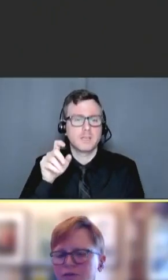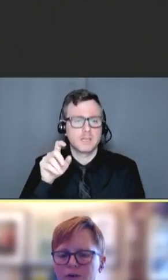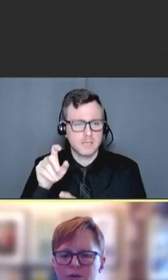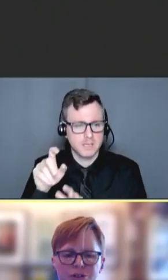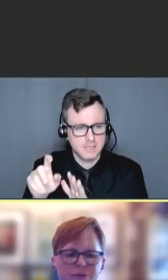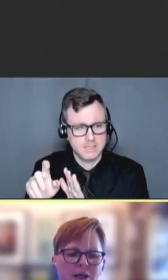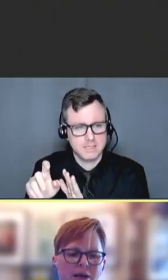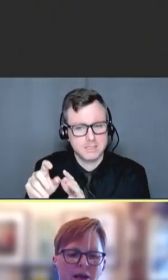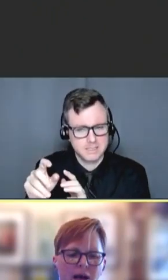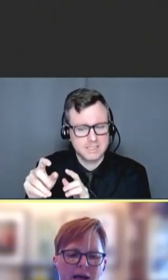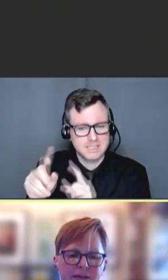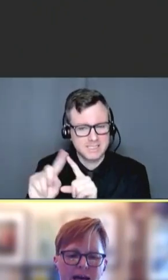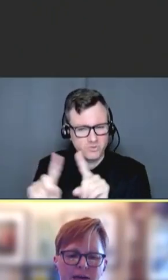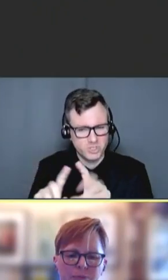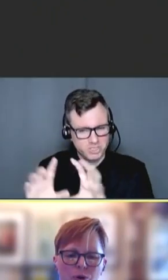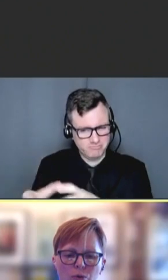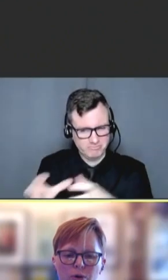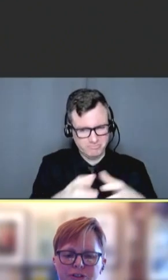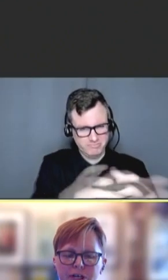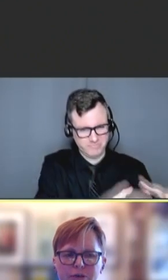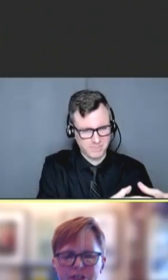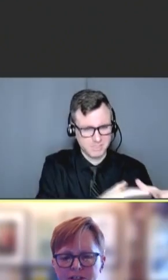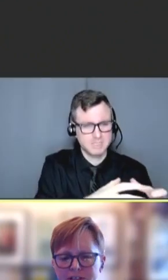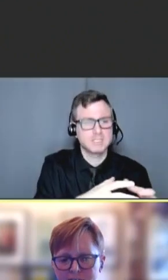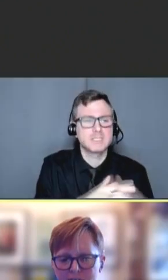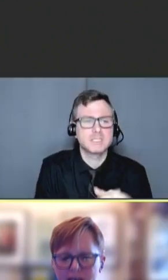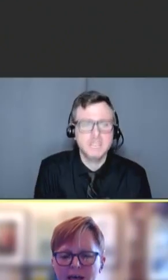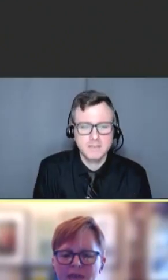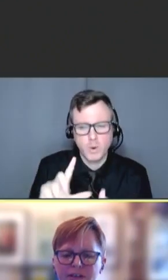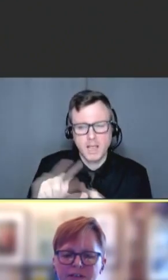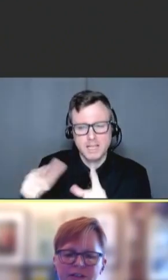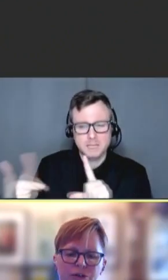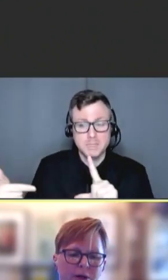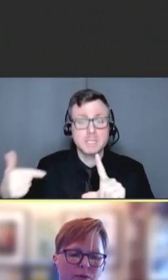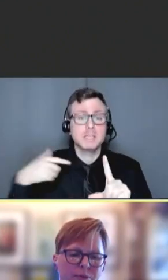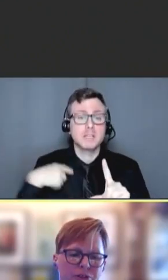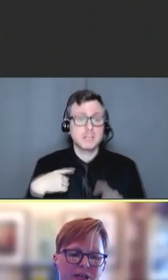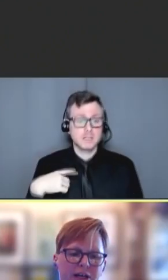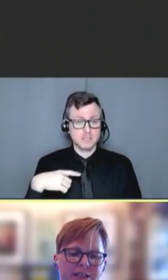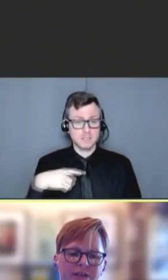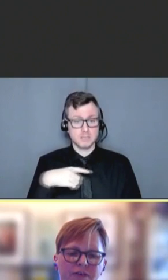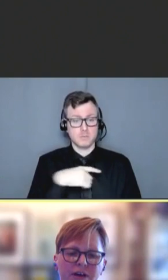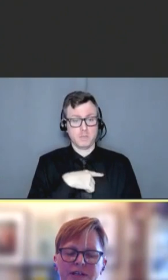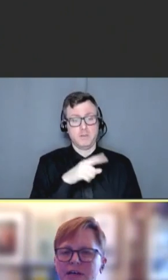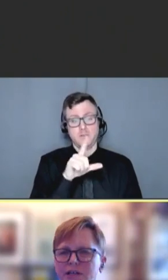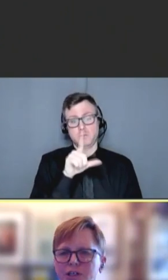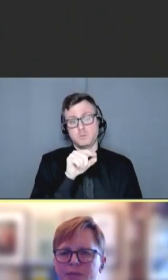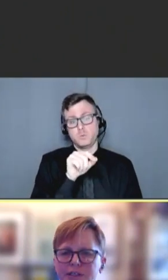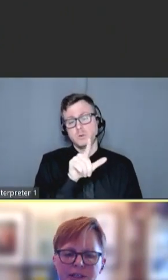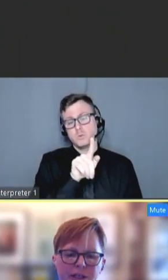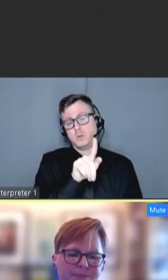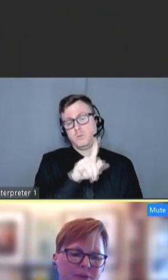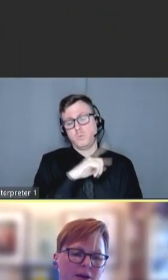LGBTQ folx in the Gallop Poll, with the Generation Z having nearly 21 percent identifying as LGBT.